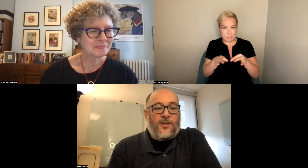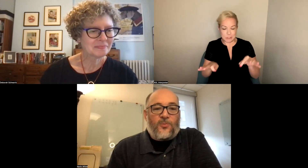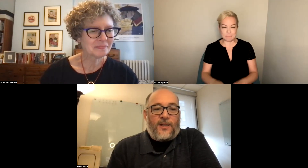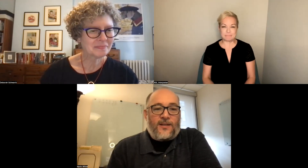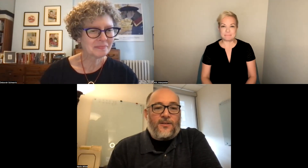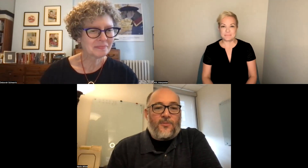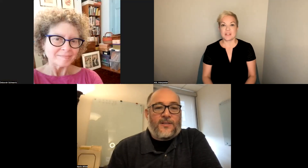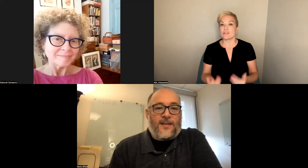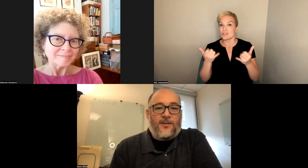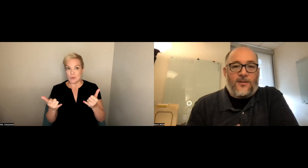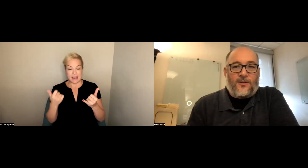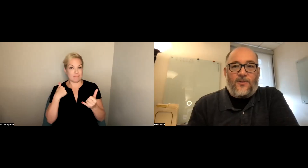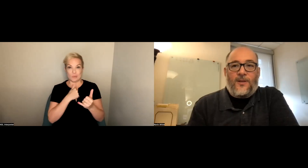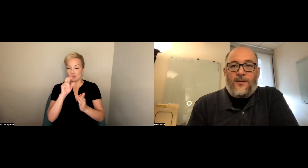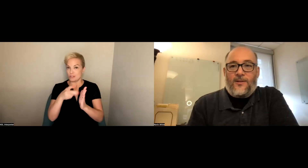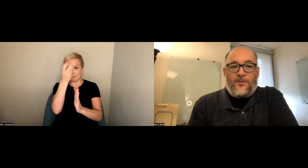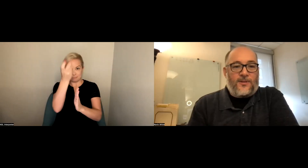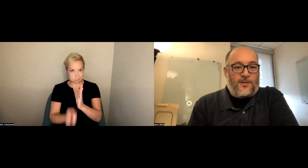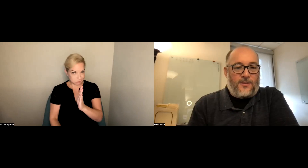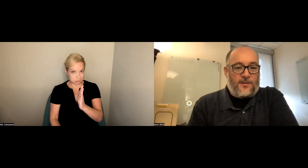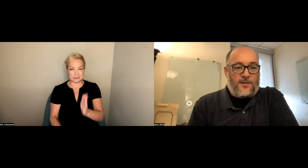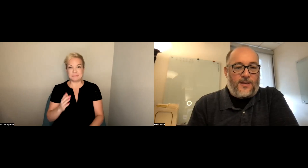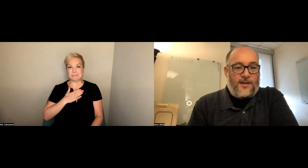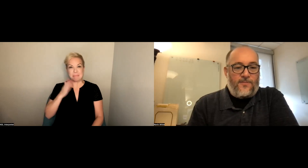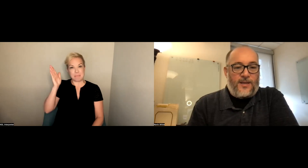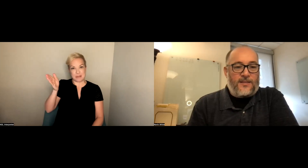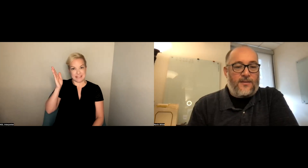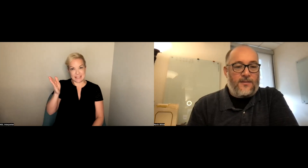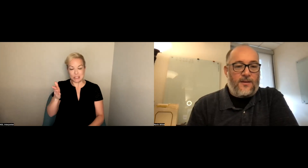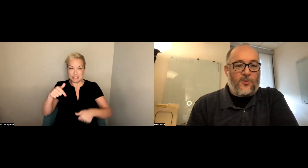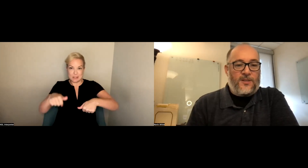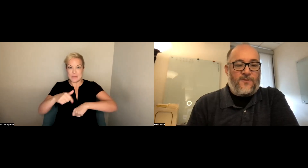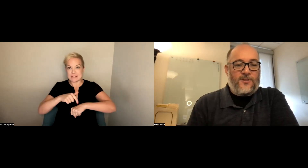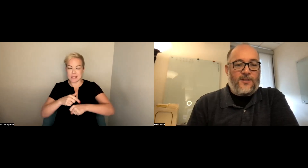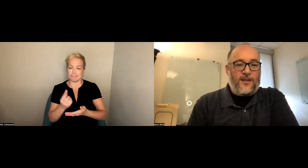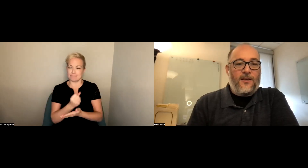jump right into the presentation so that we use the time best and most efficiently.